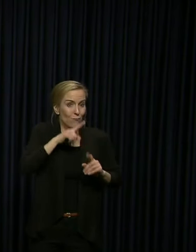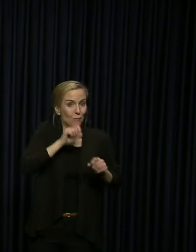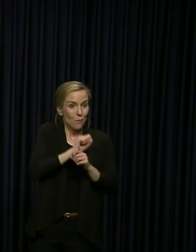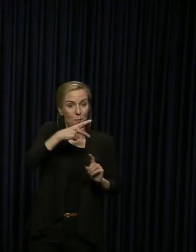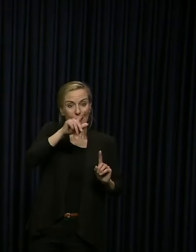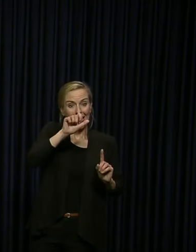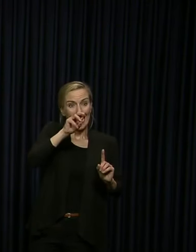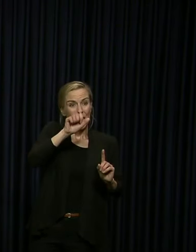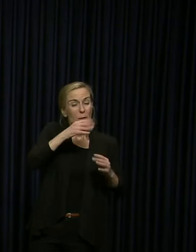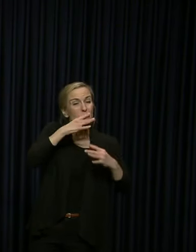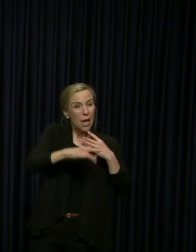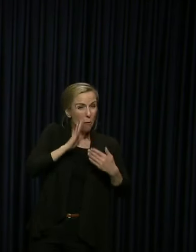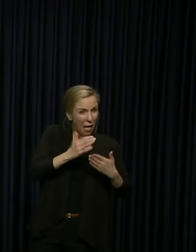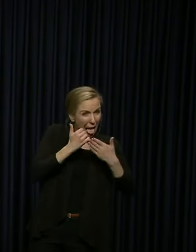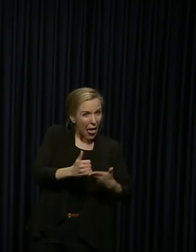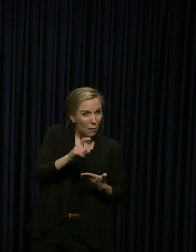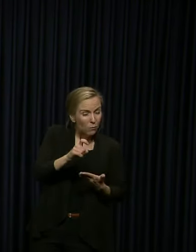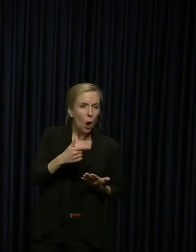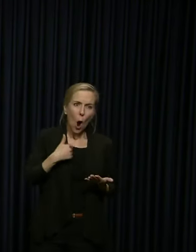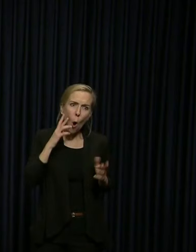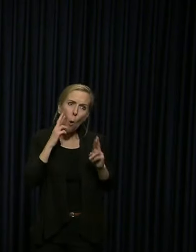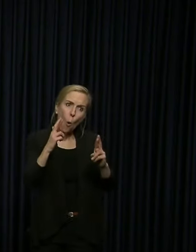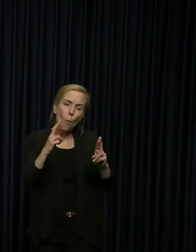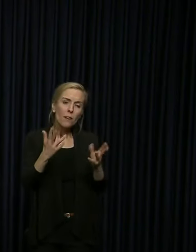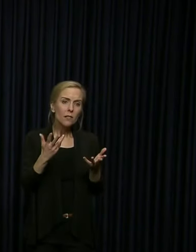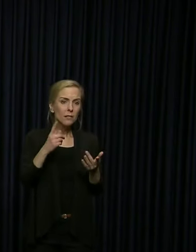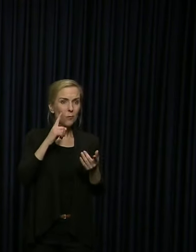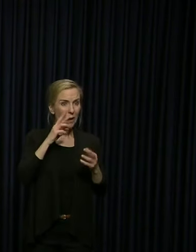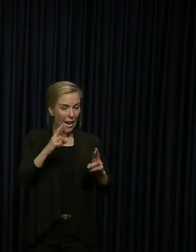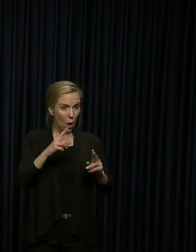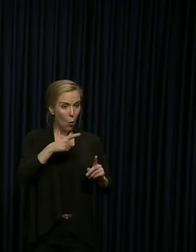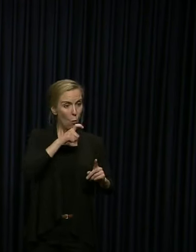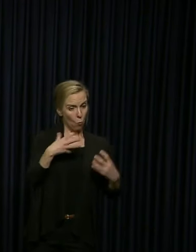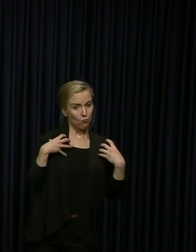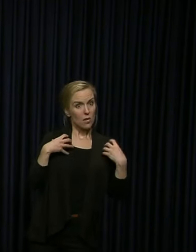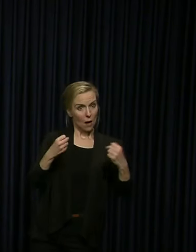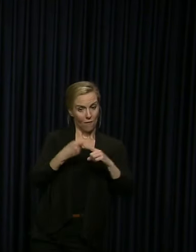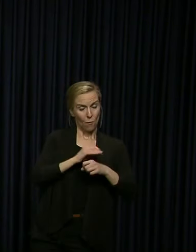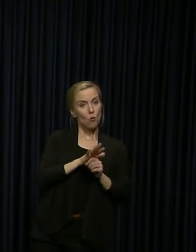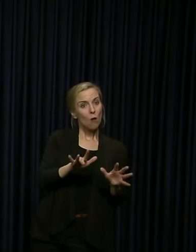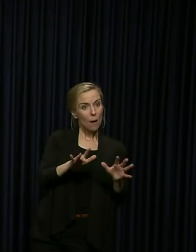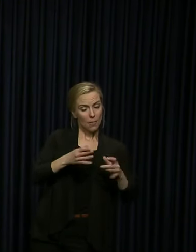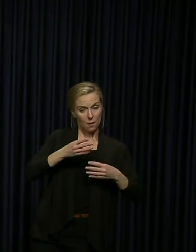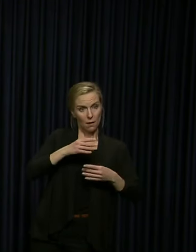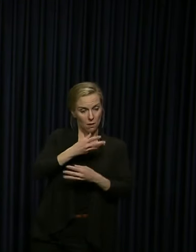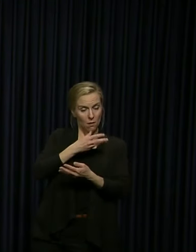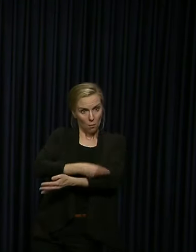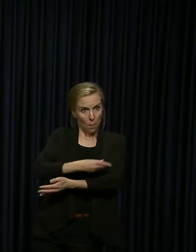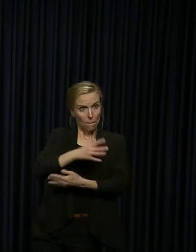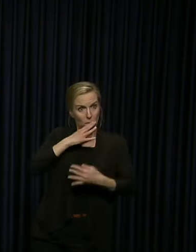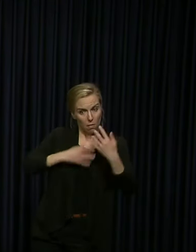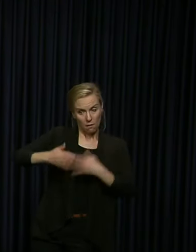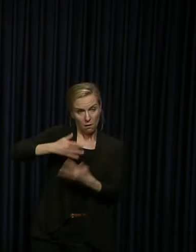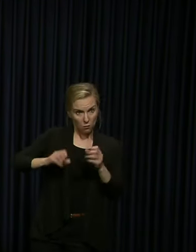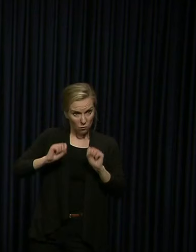ACCORDING TO THE HEALTH DEPARTMENT THERE, THERE'S NOT BEEN A CASE REPORTED, BUT THE CONNECTION TO THE CHURCH MENTIONED, THE CHURCH HAS MEMBERS FROM ACROSS DID